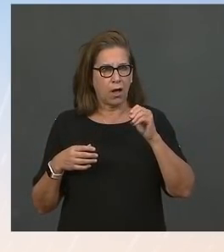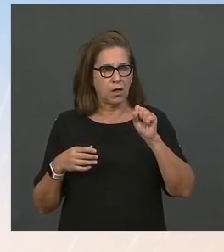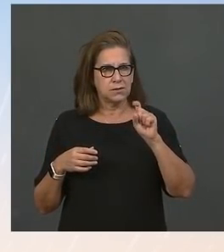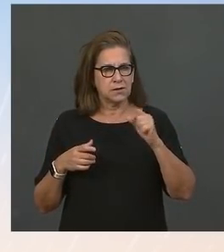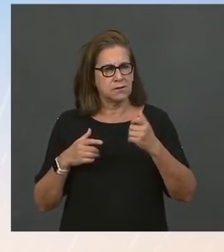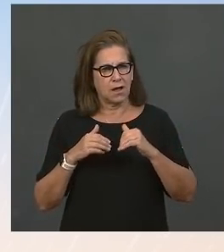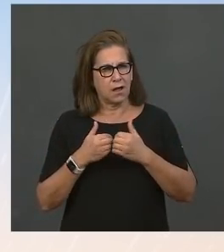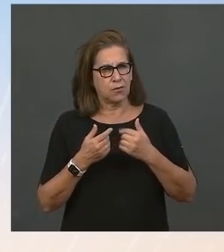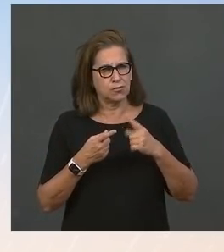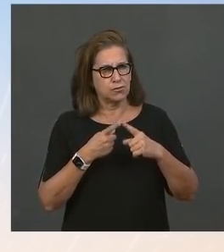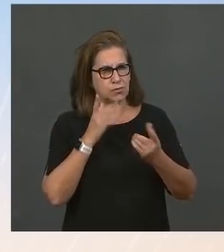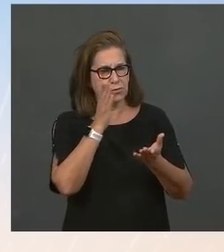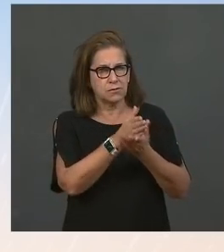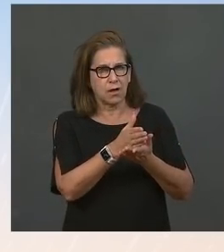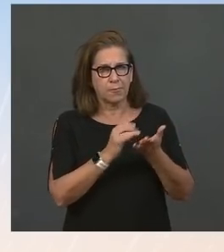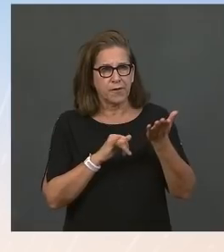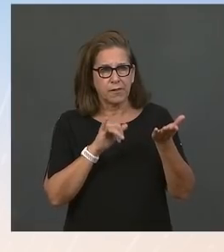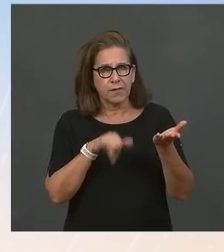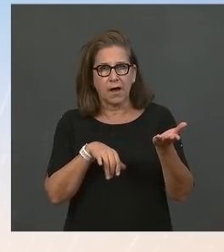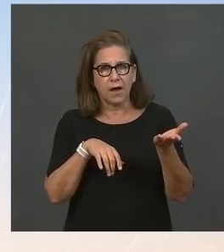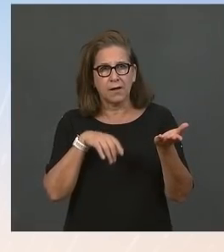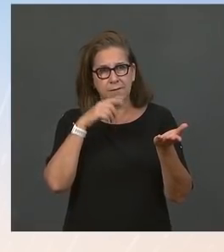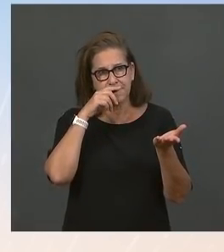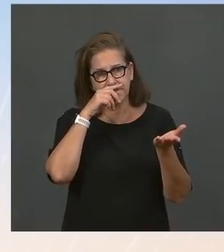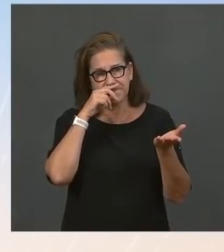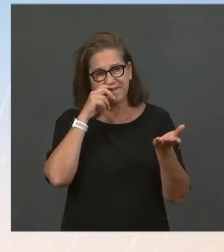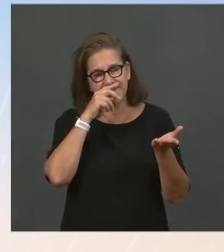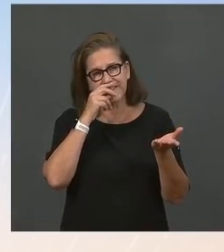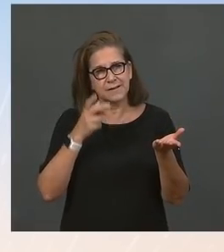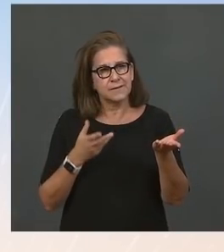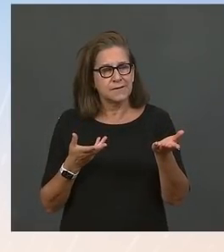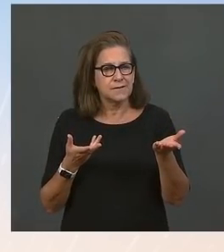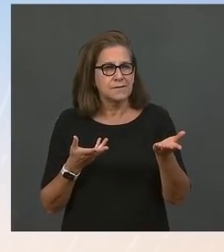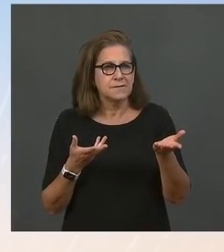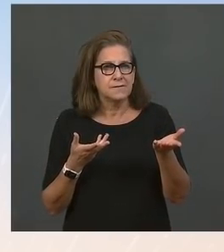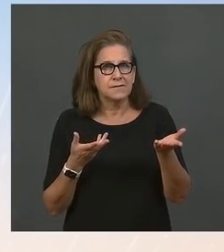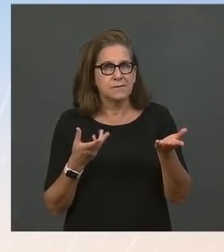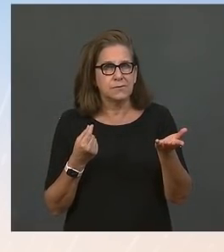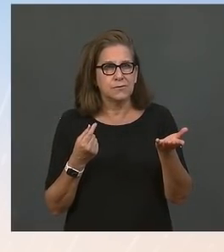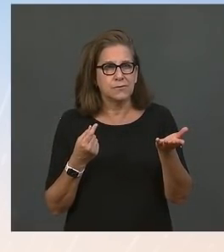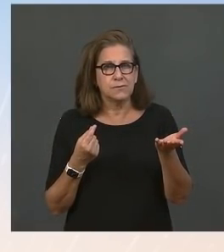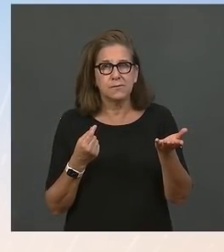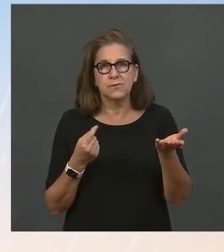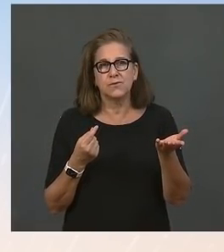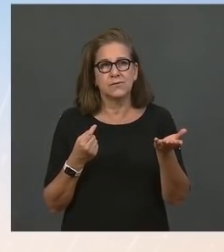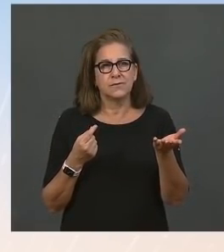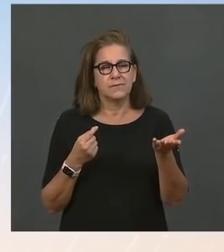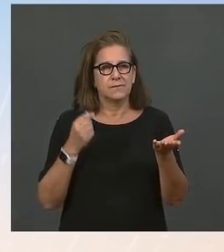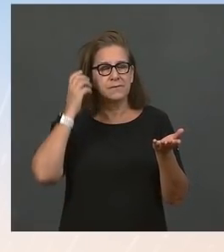to grant humanitarian parole? What's being done? Or even adding U.S. military presence on the ground?